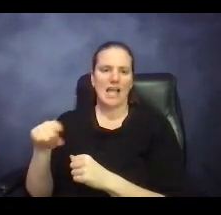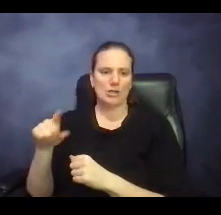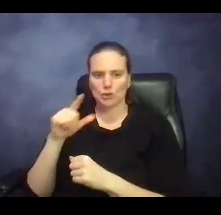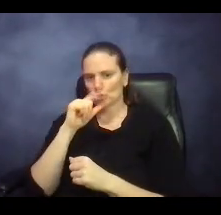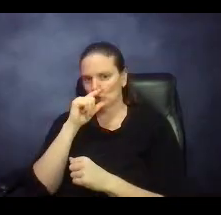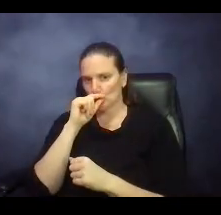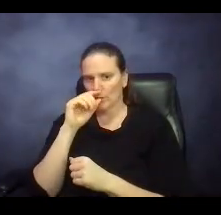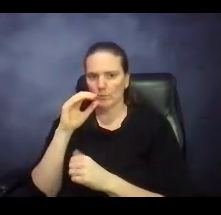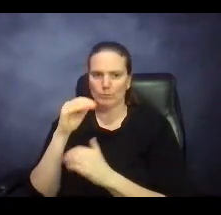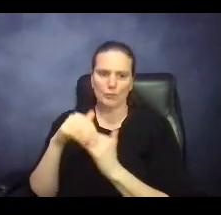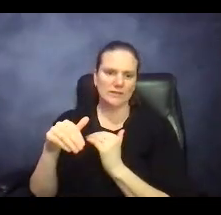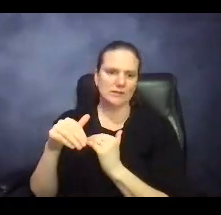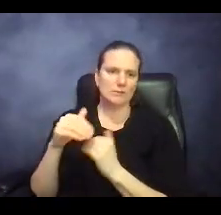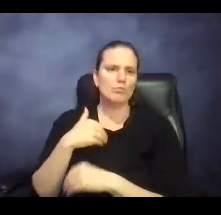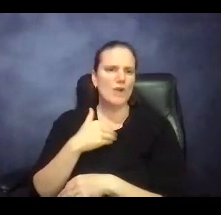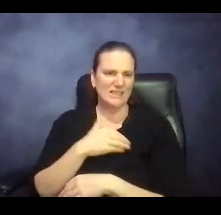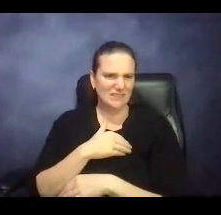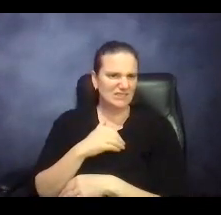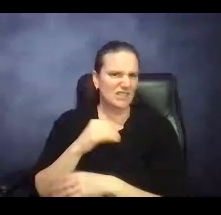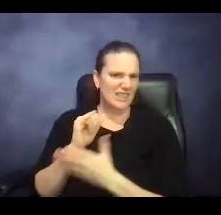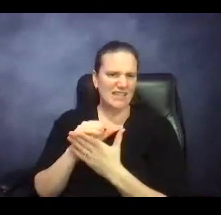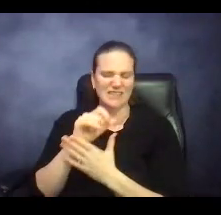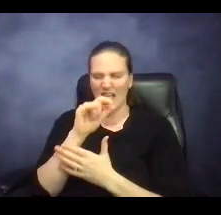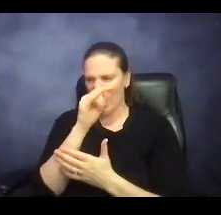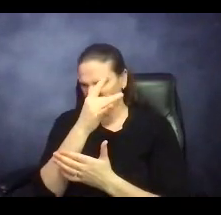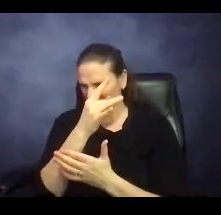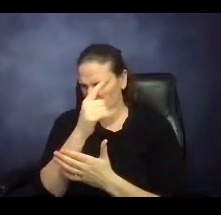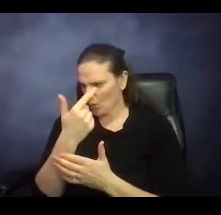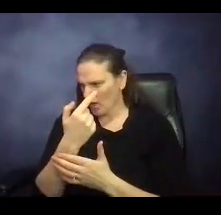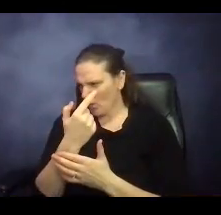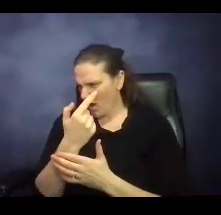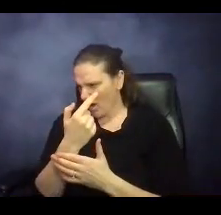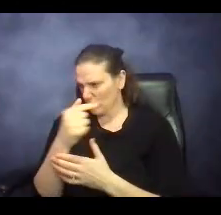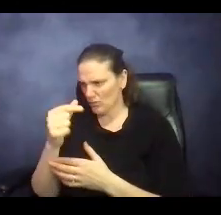between like 18 and 21 grams of protein. You can add like seeds